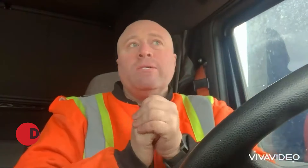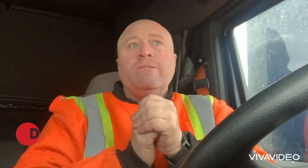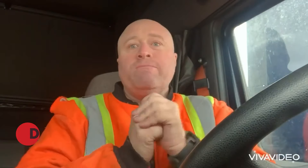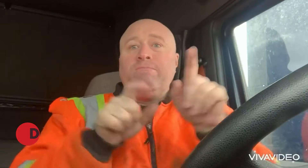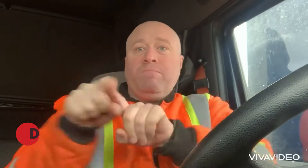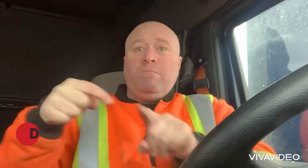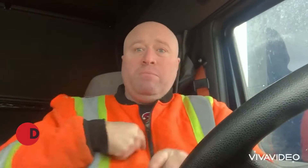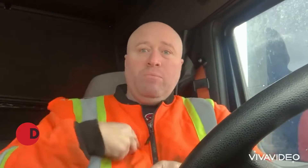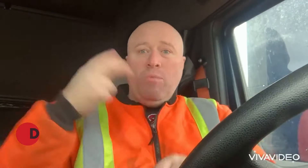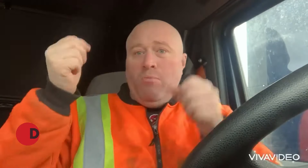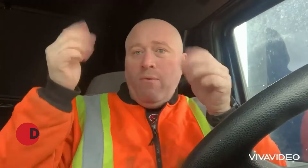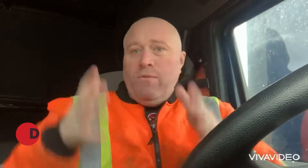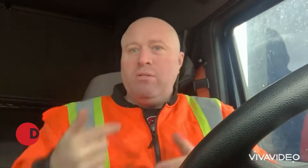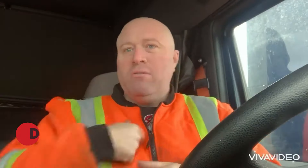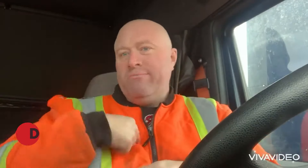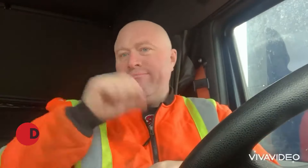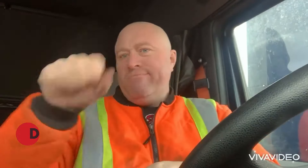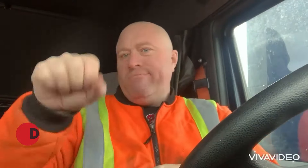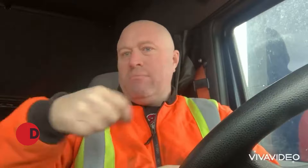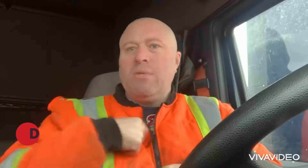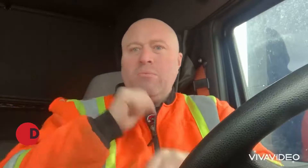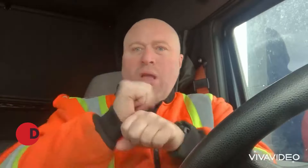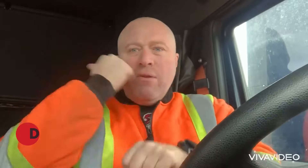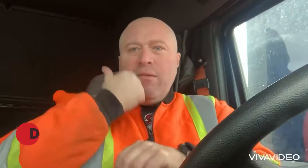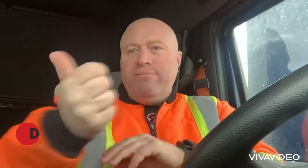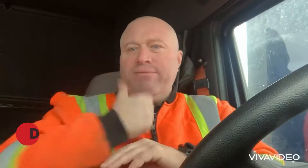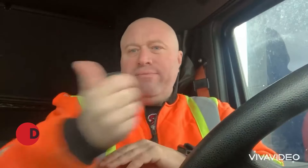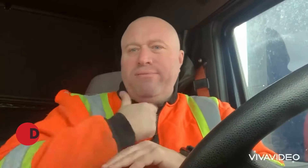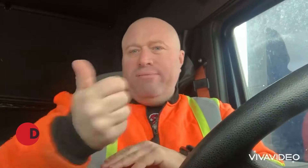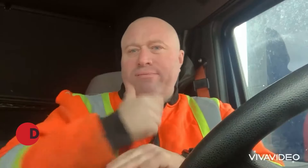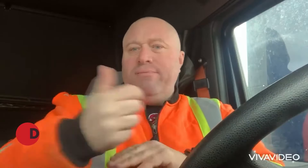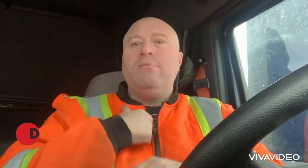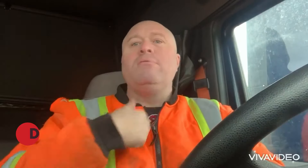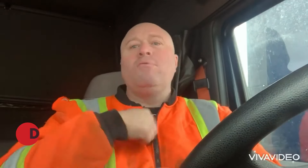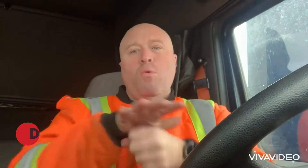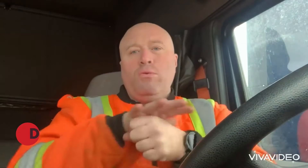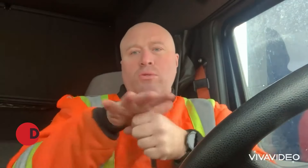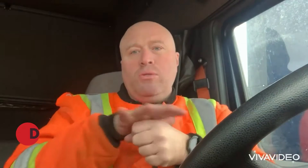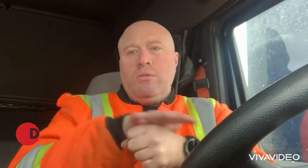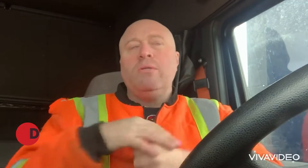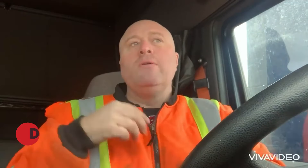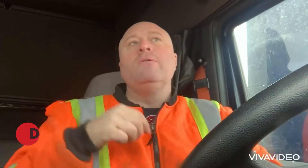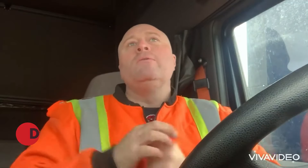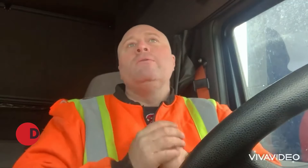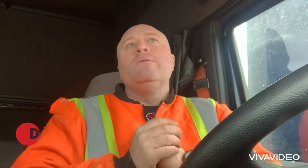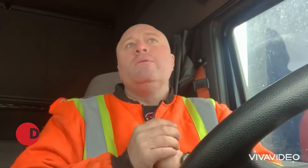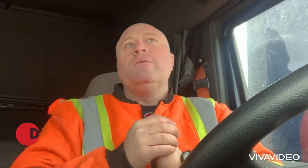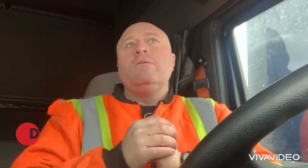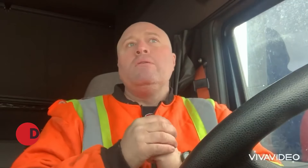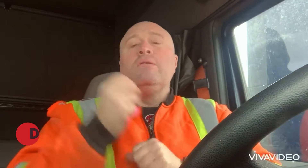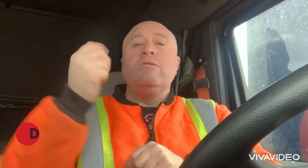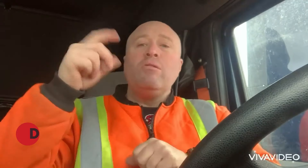I, as a truck driver, I work everyday but locally.